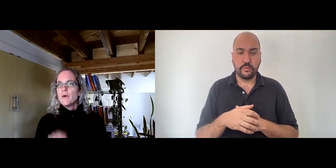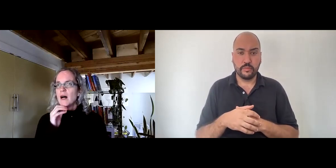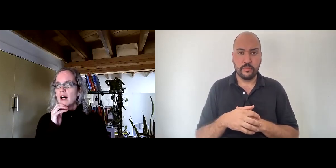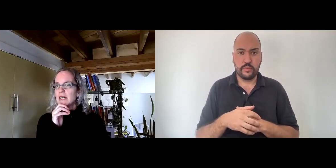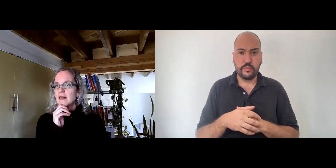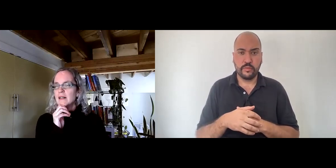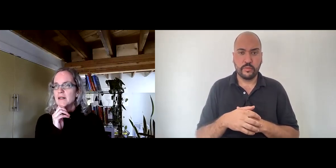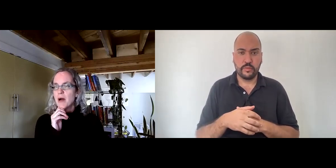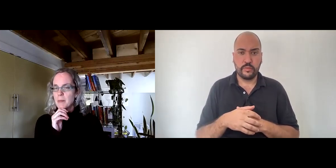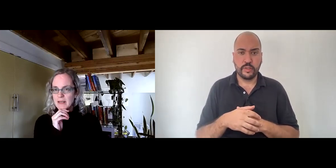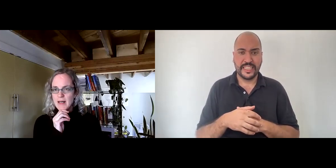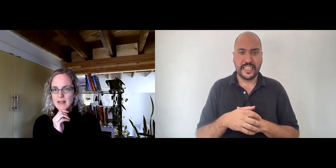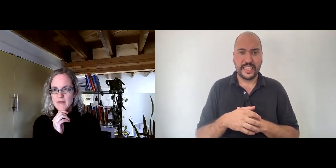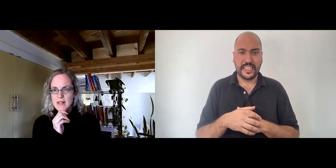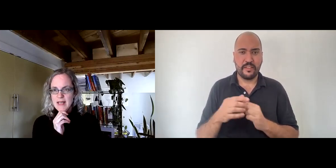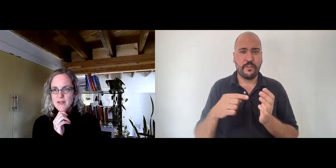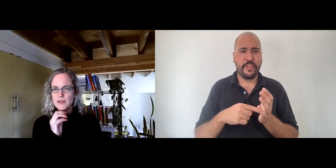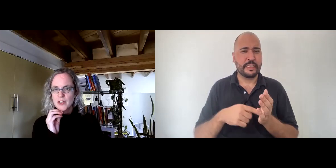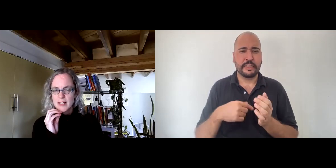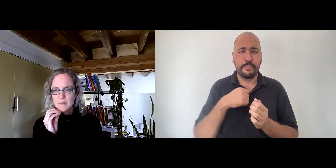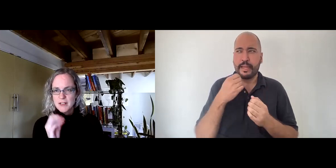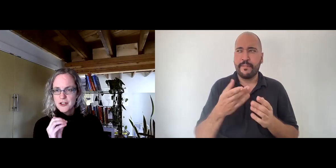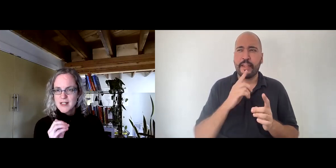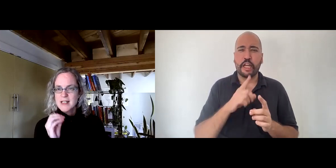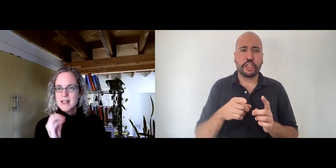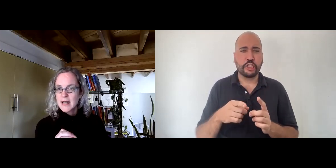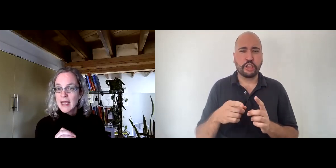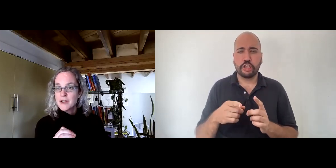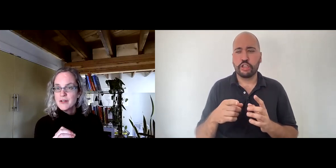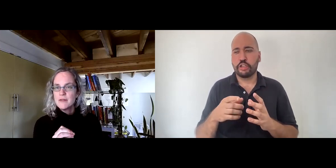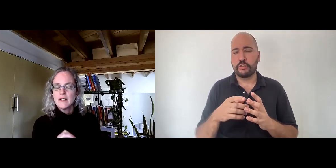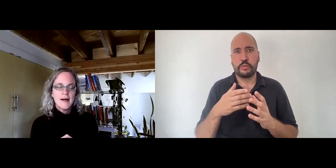I'm gonna probably not give this answer as much justice as I'd like.